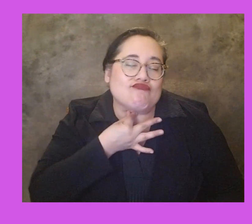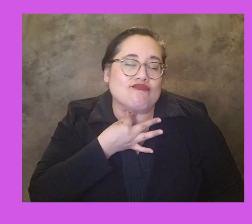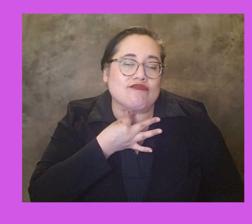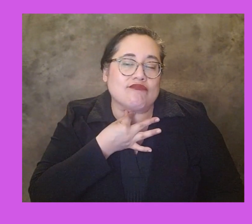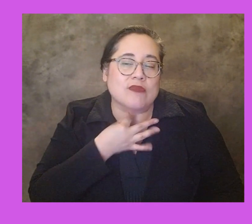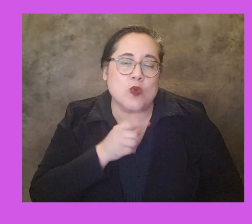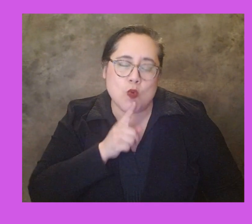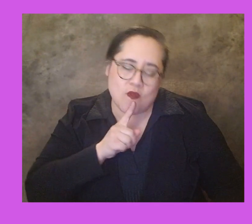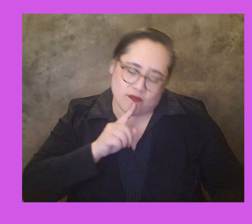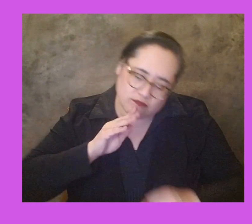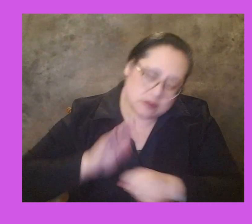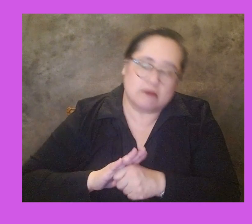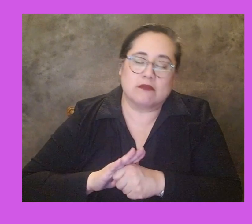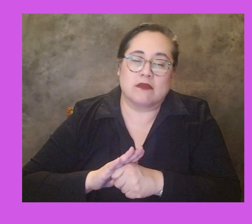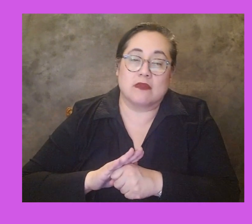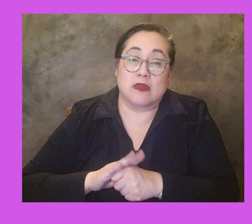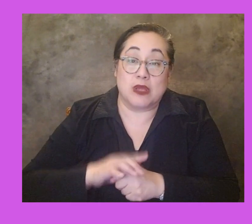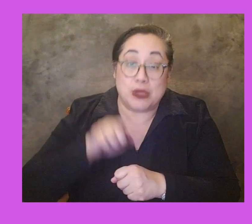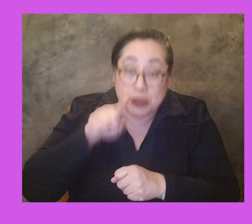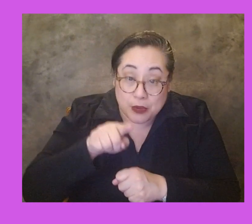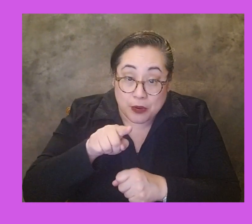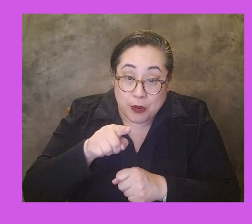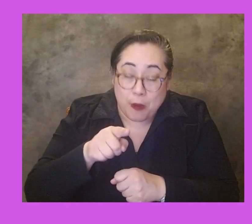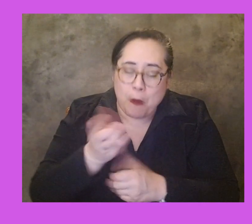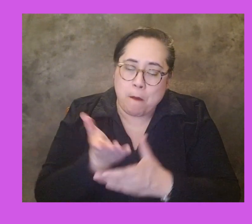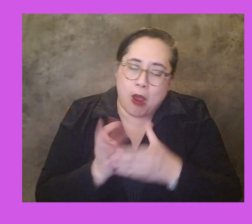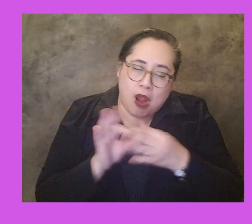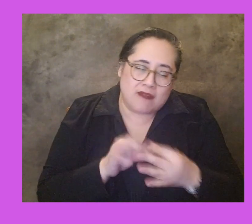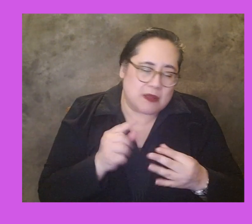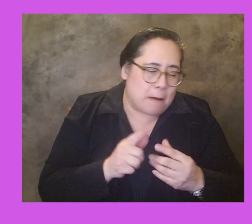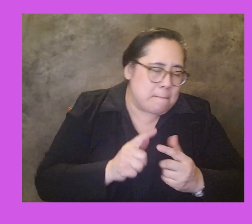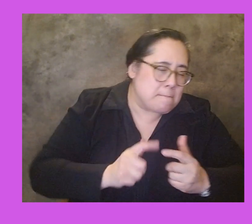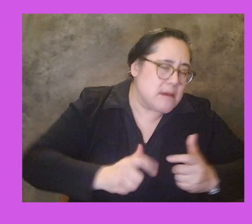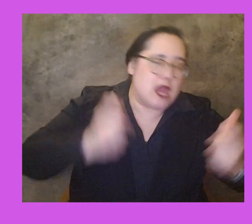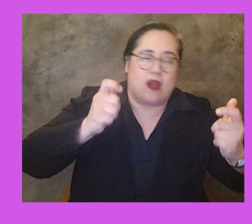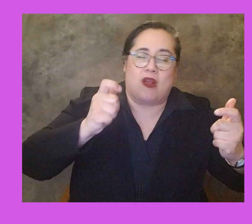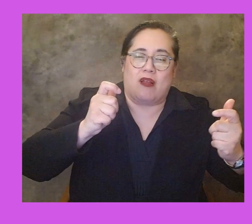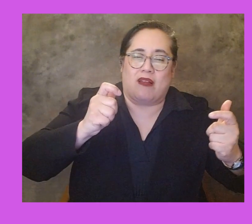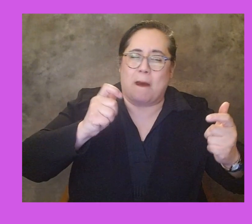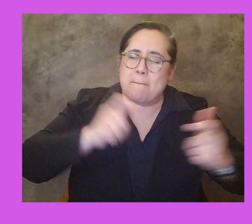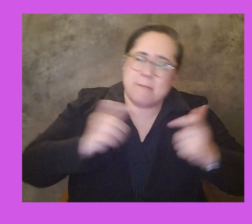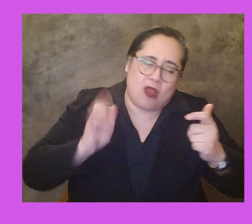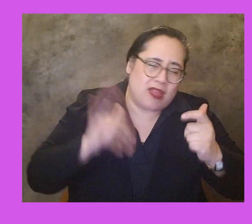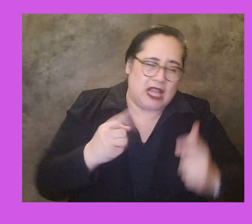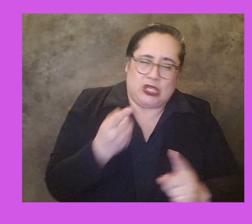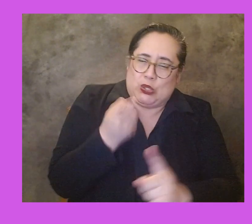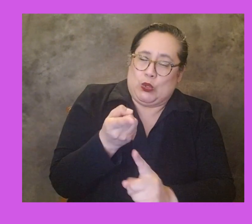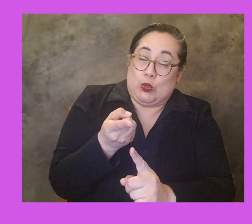It's about being an ethical person, being a curious person and a committed person.